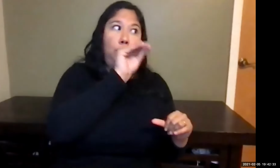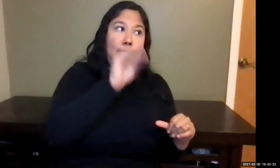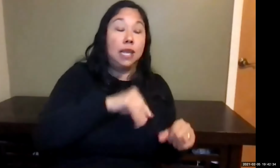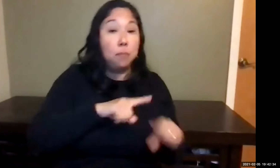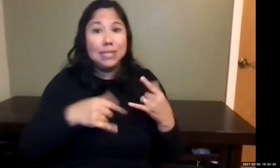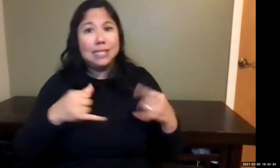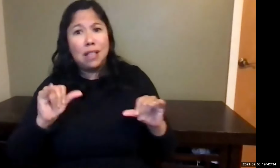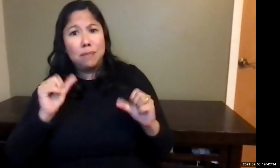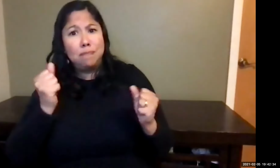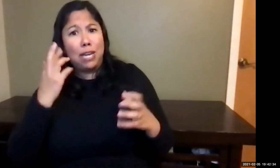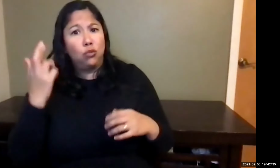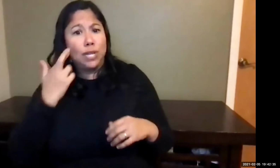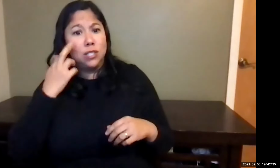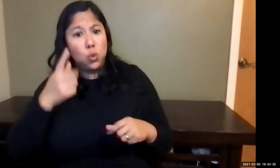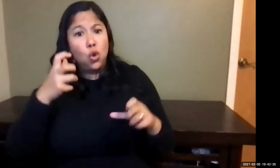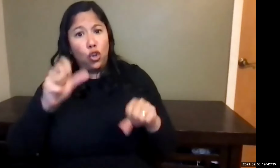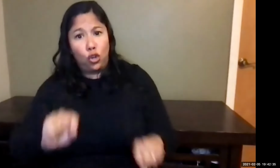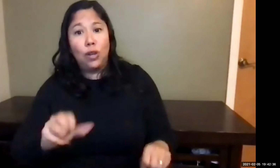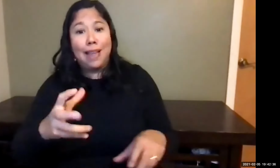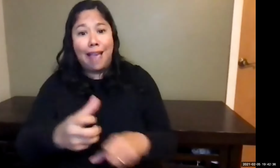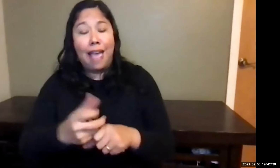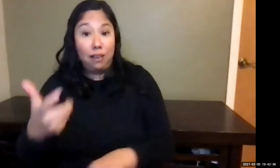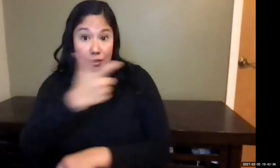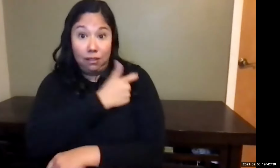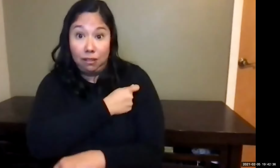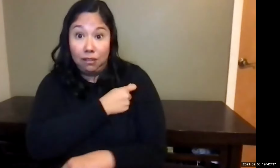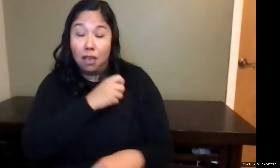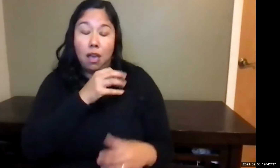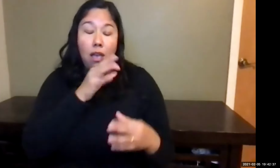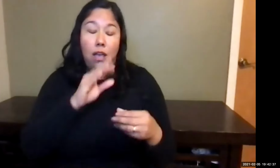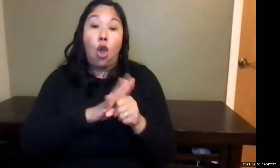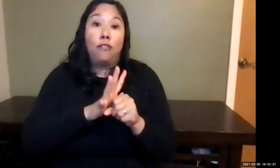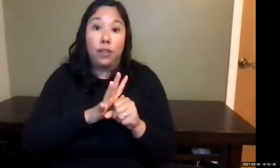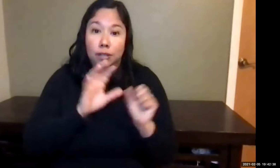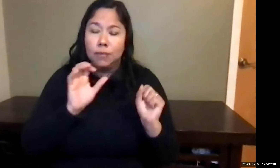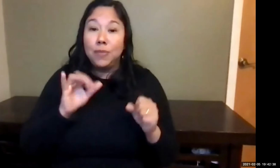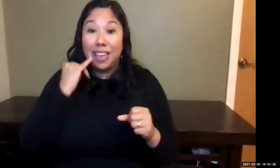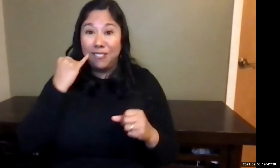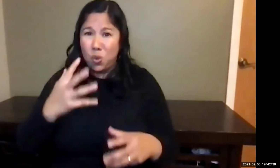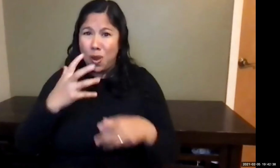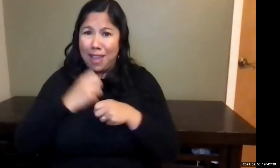So if you get COVID between your first and second dose, then the CDC advice says that